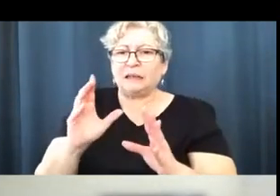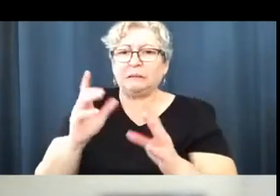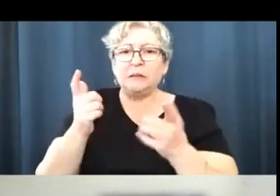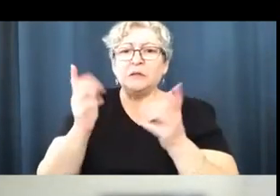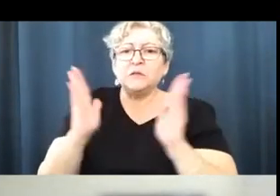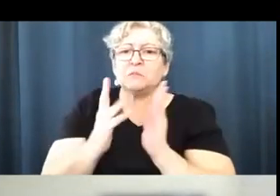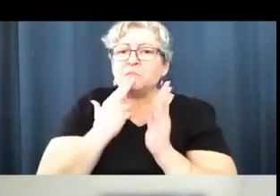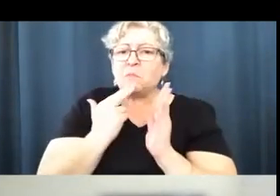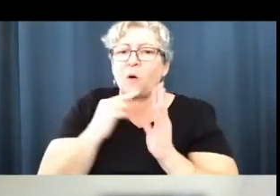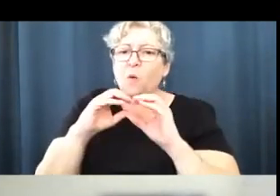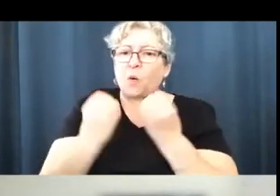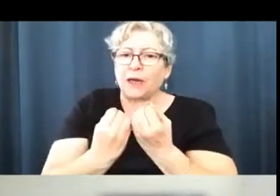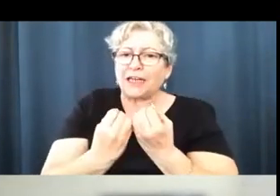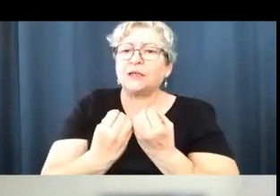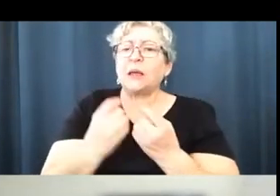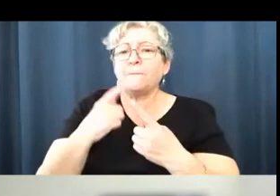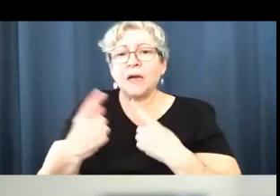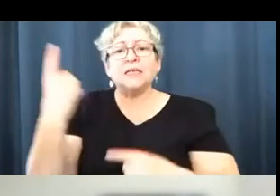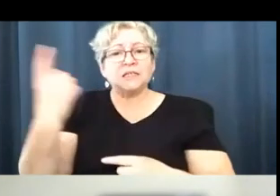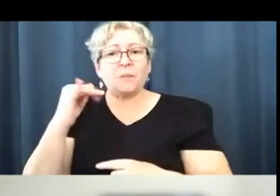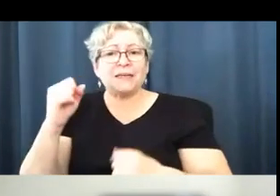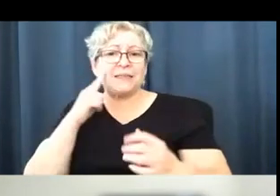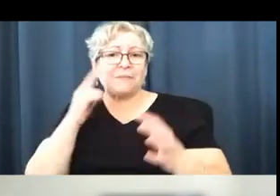But somebody is making decisions in all of these roles.